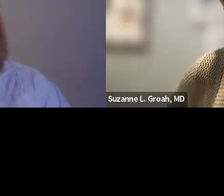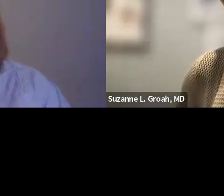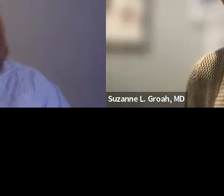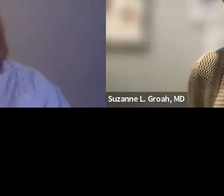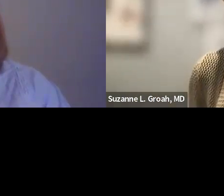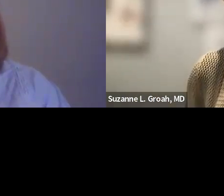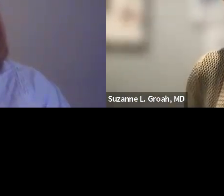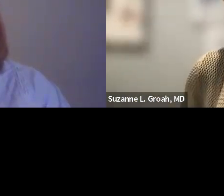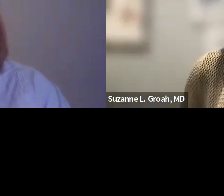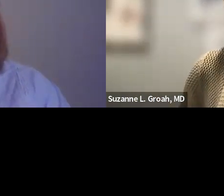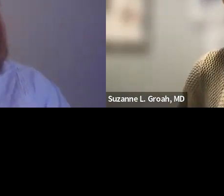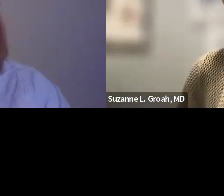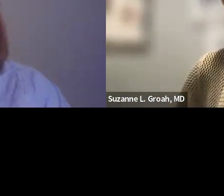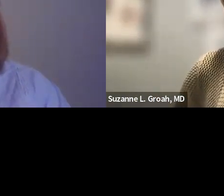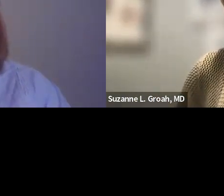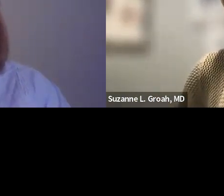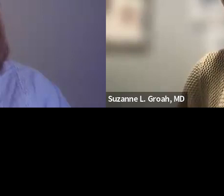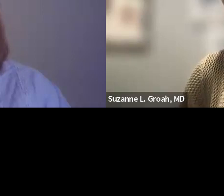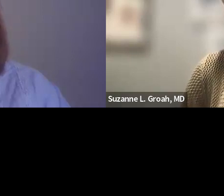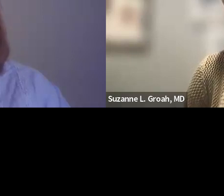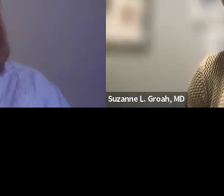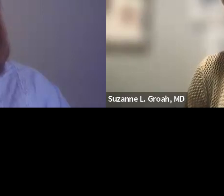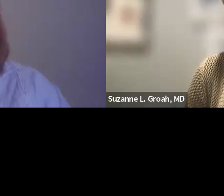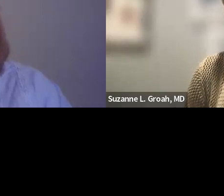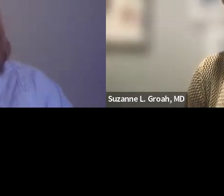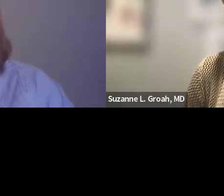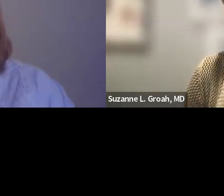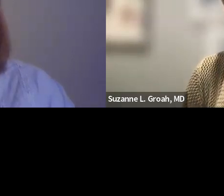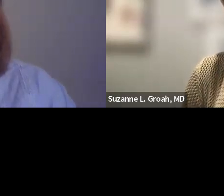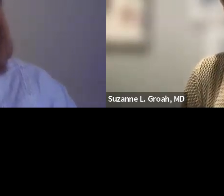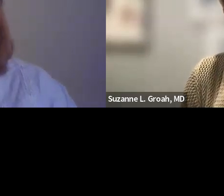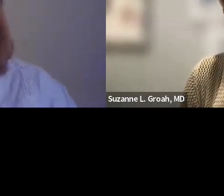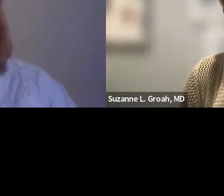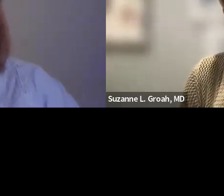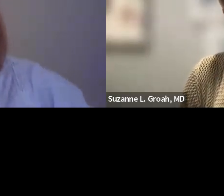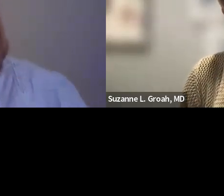get started in rehabilitation, and then within that, what made you say I'm really